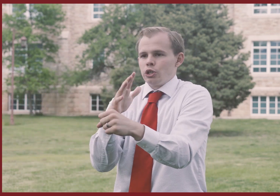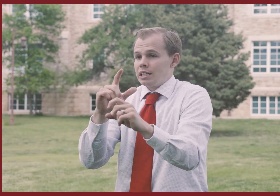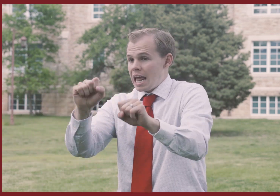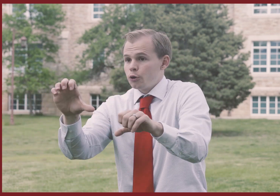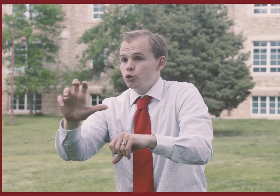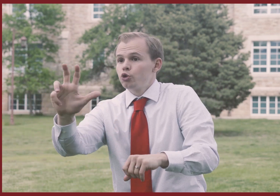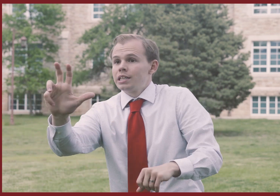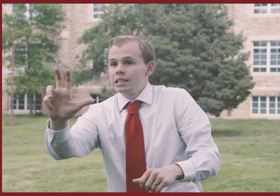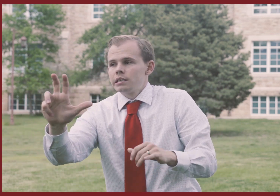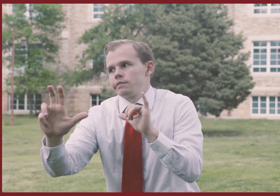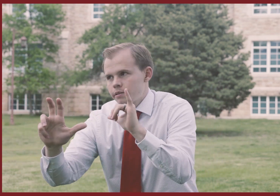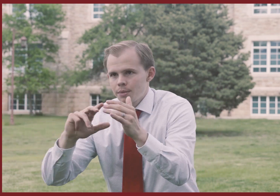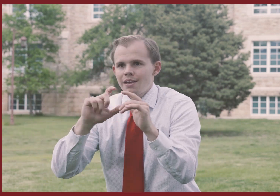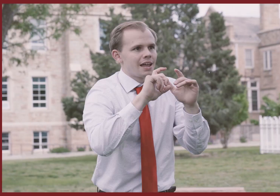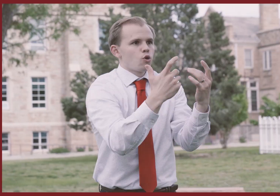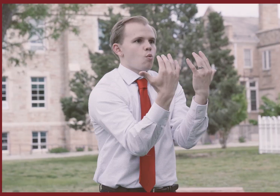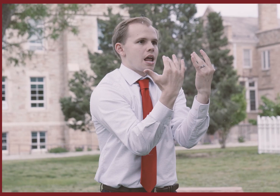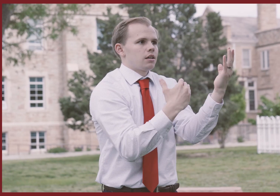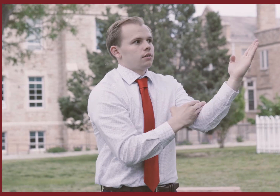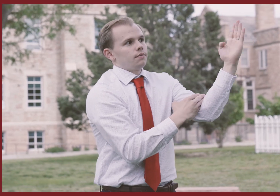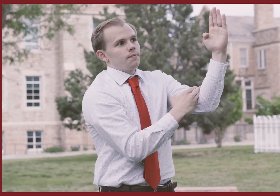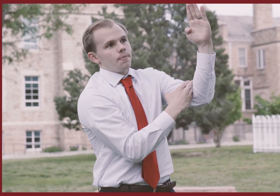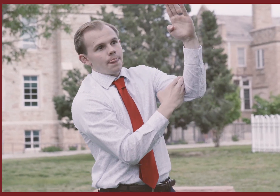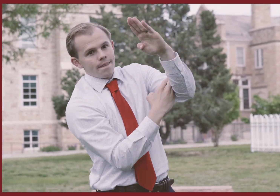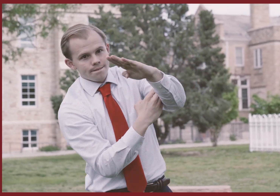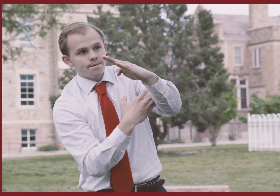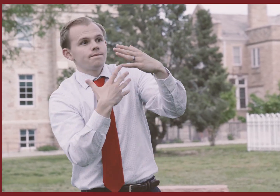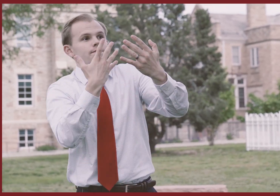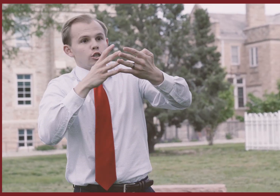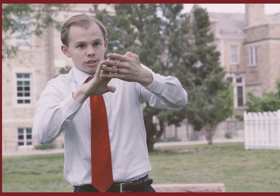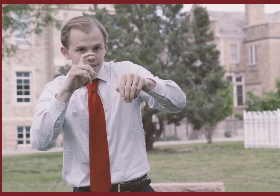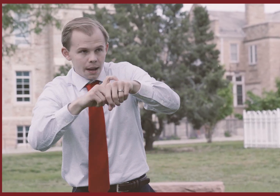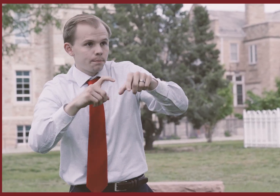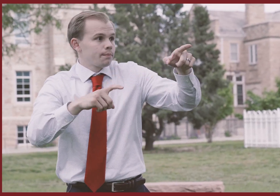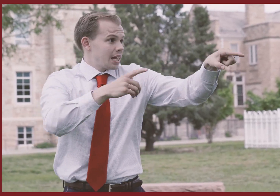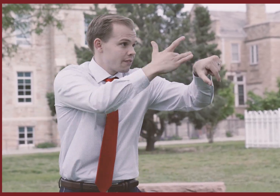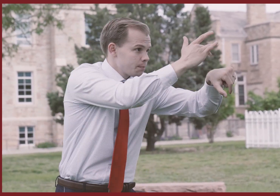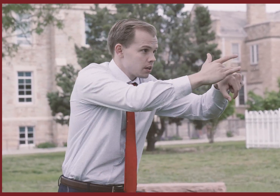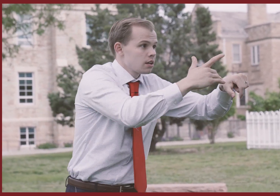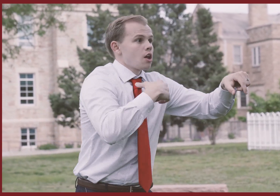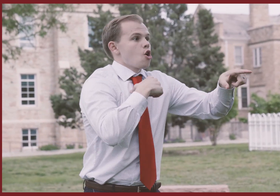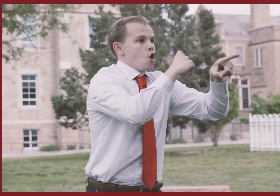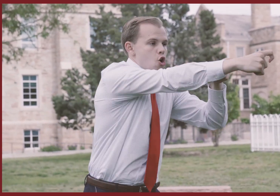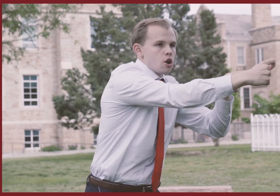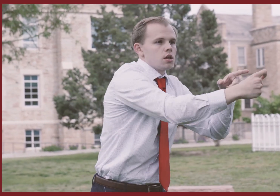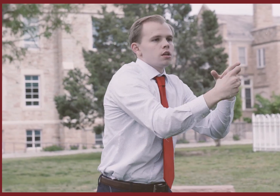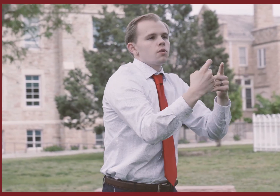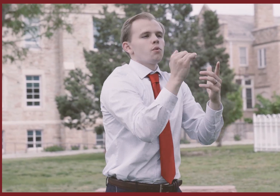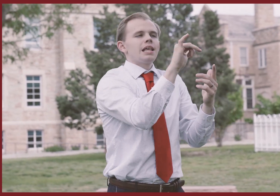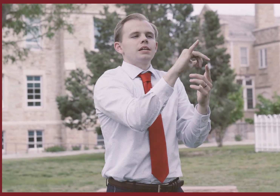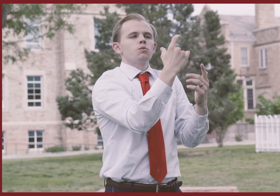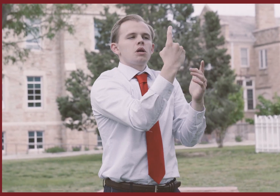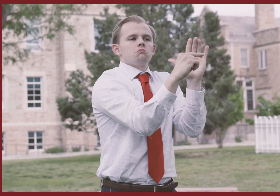and they let me know, "No, maybe 3 o'clock," and so then I've got to wait all day for that meeting and schedule that time and see if they're available and then call